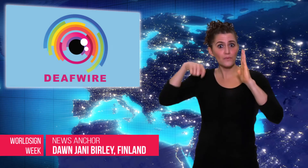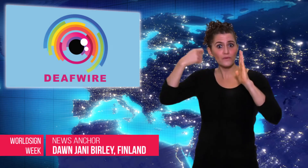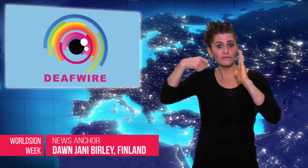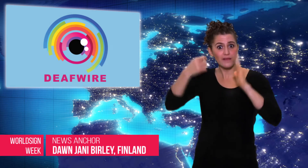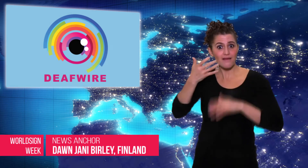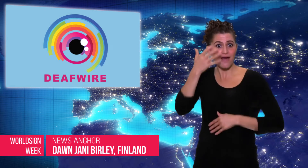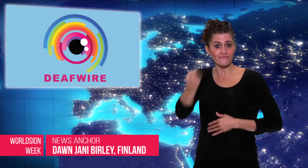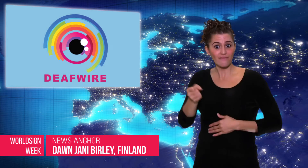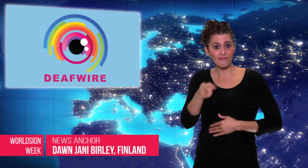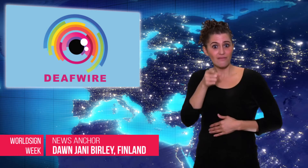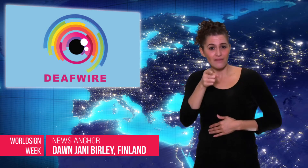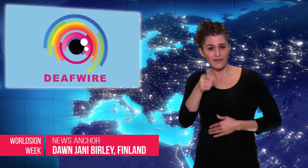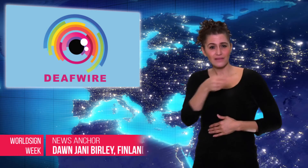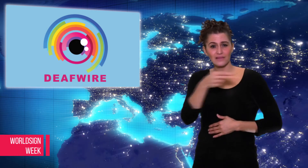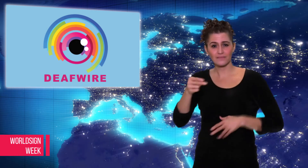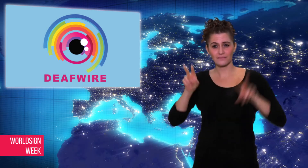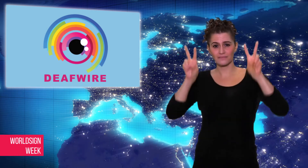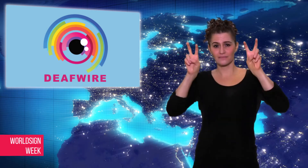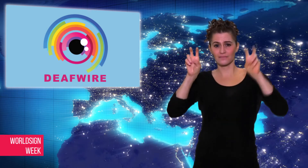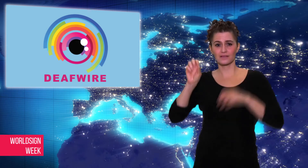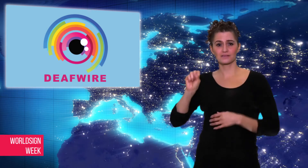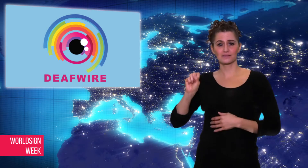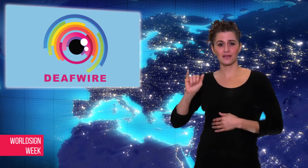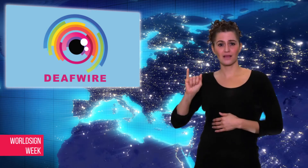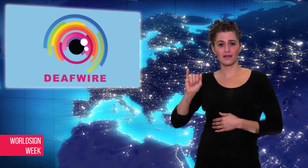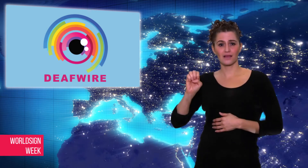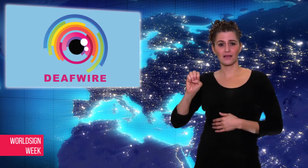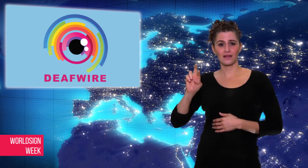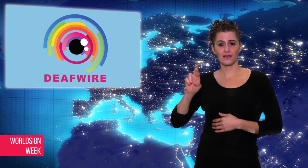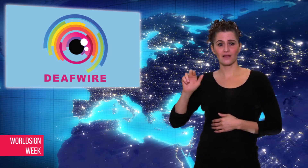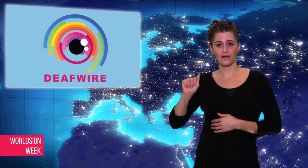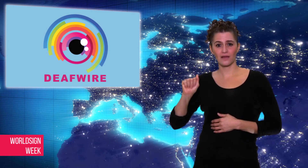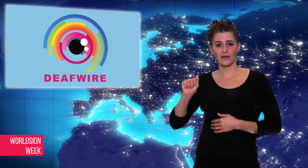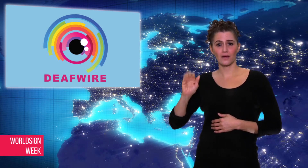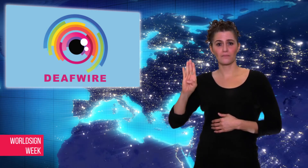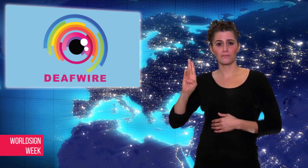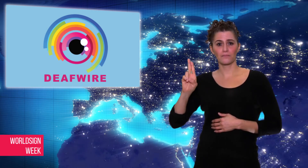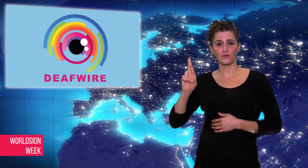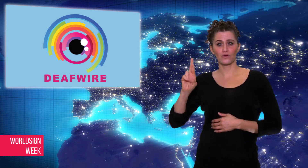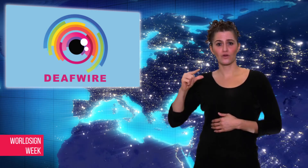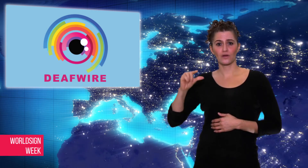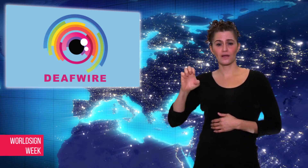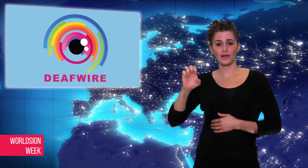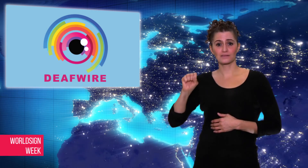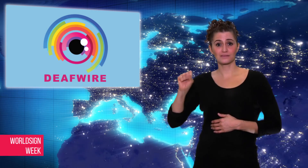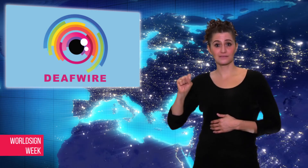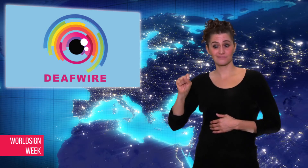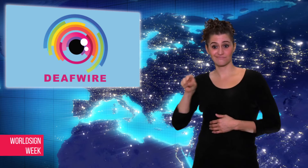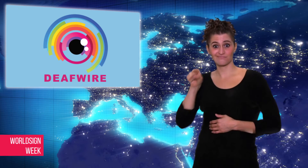new Netflix movie that is being